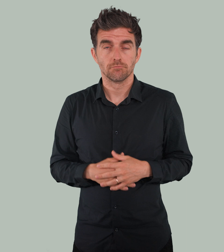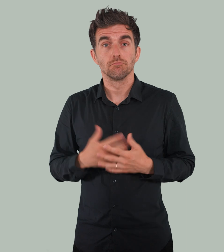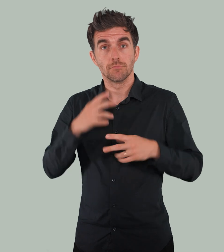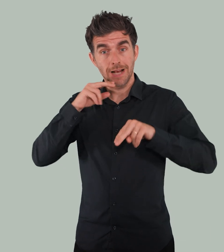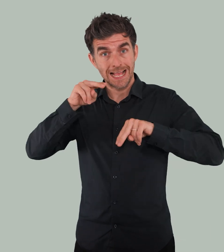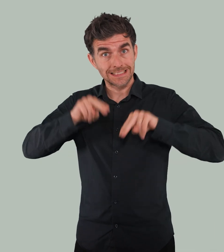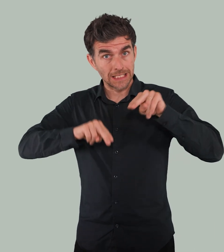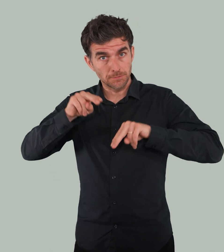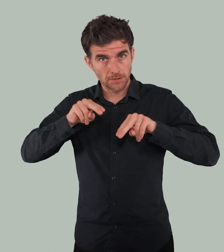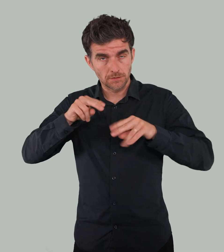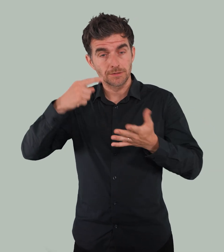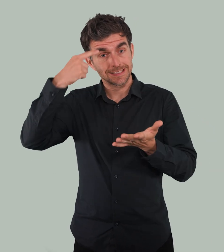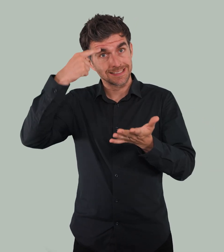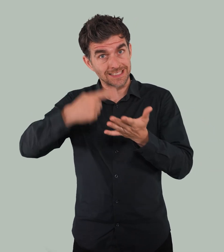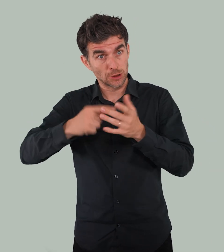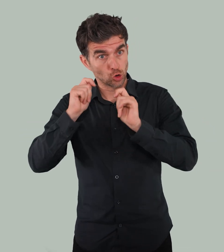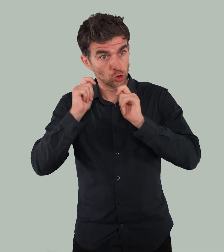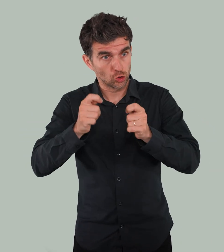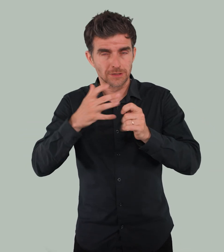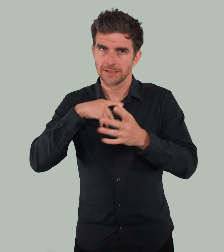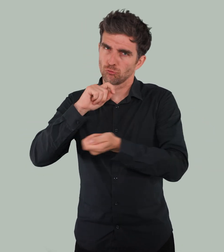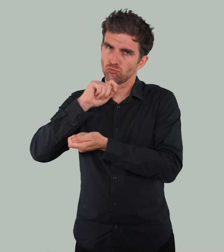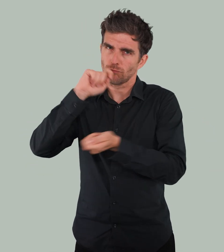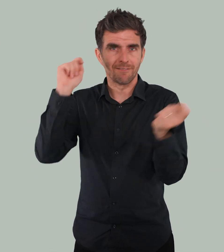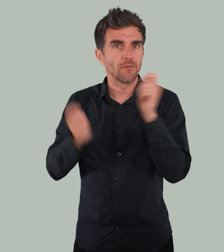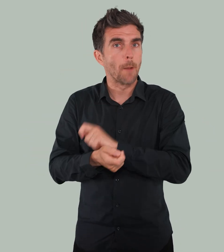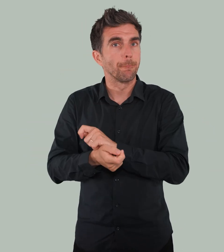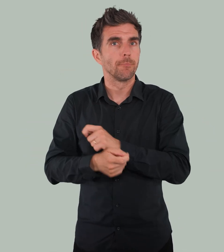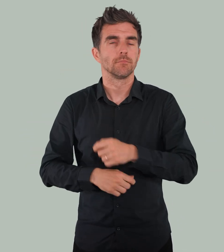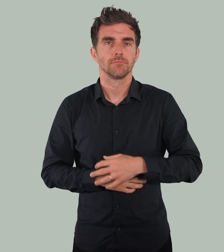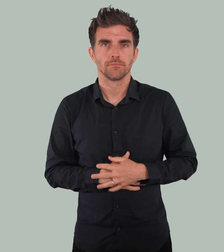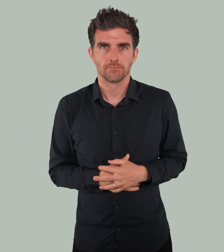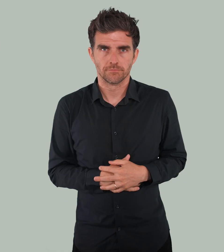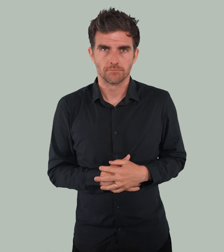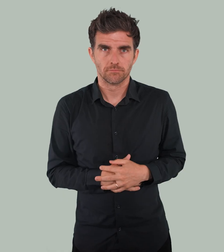2. Reform assessments and decision-making